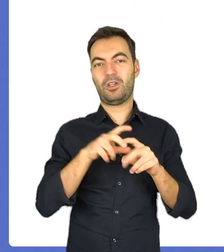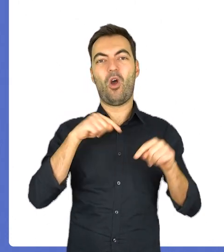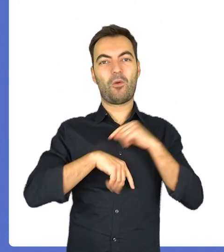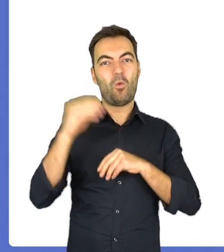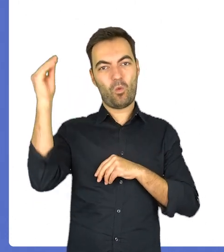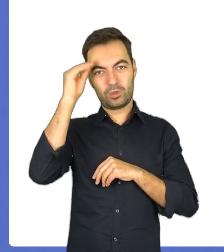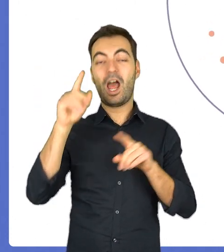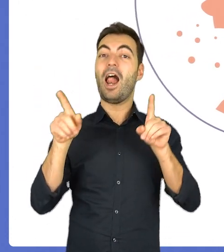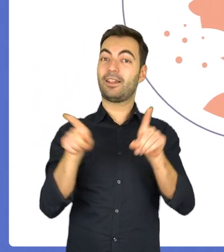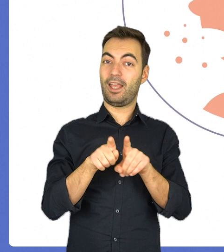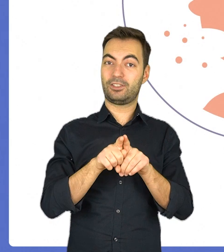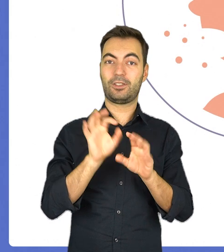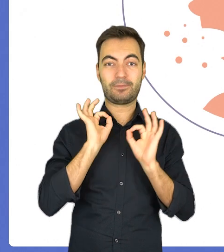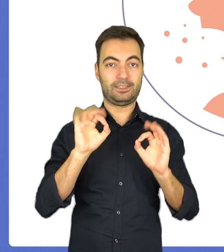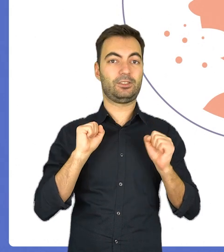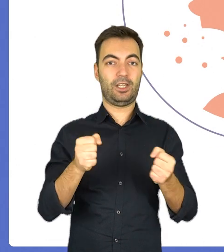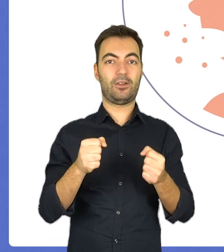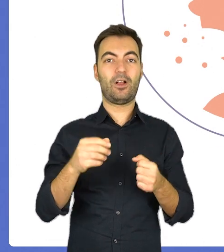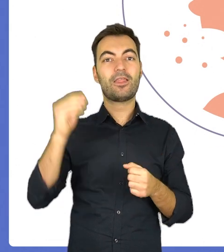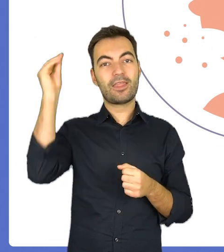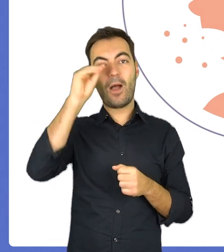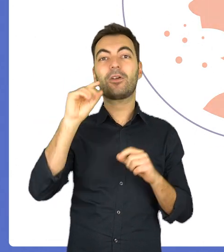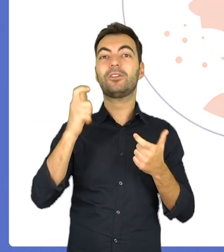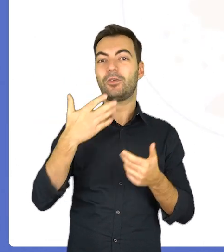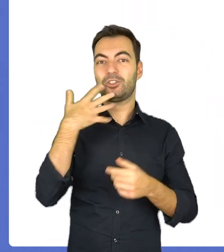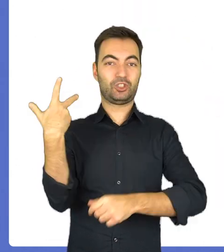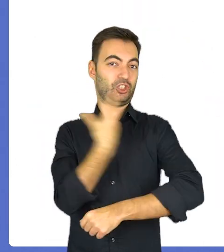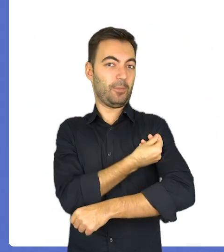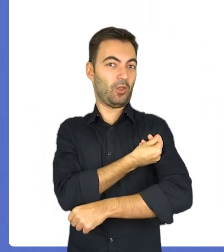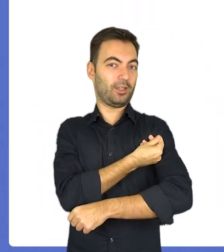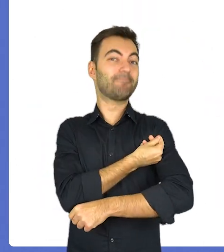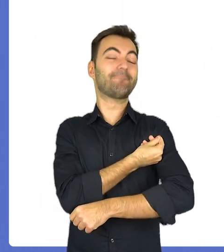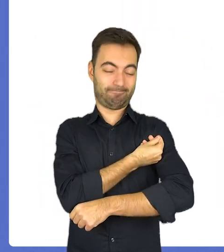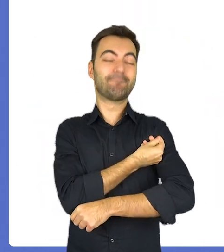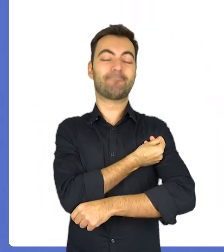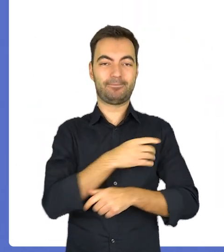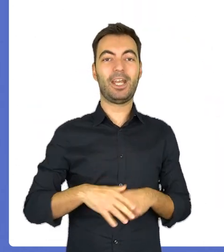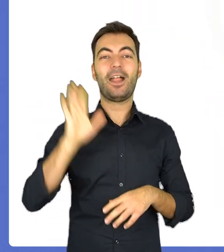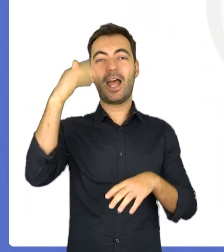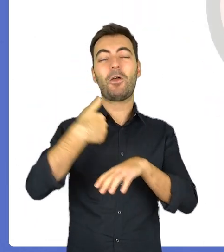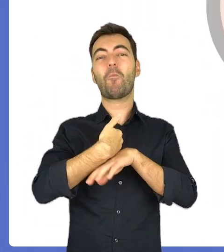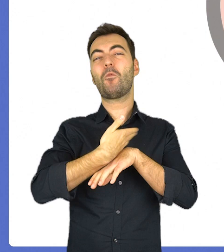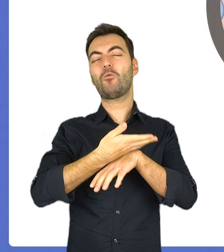But just as effective is learning through vaccination. Even after some time the cells of the